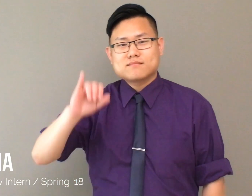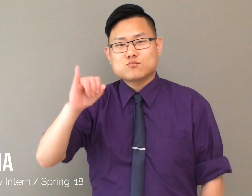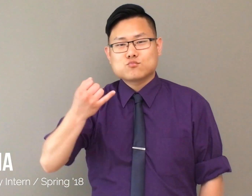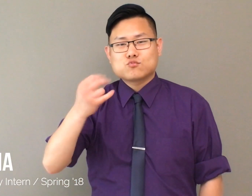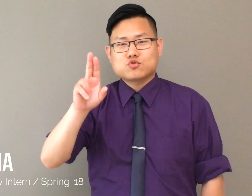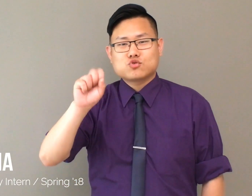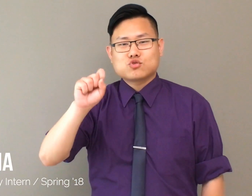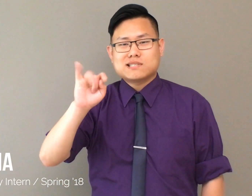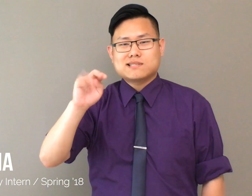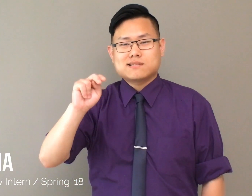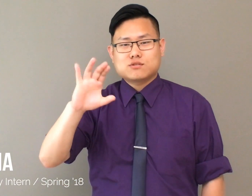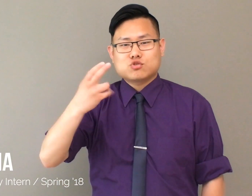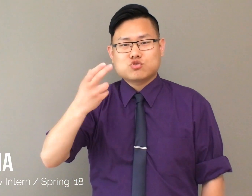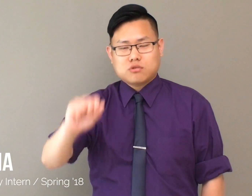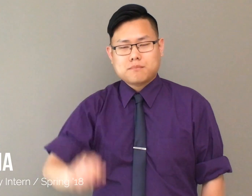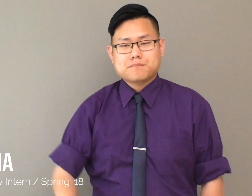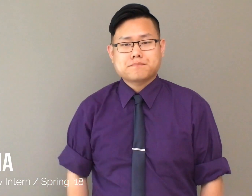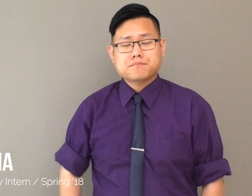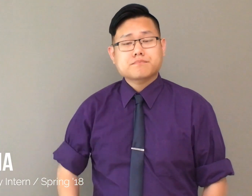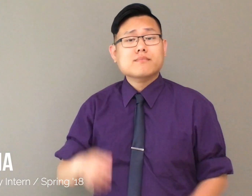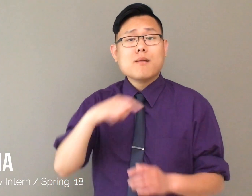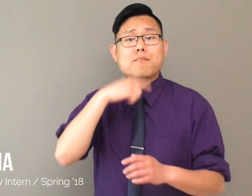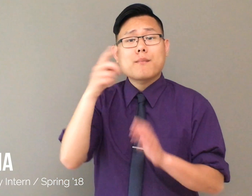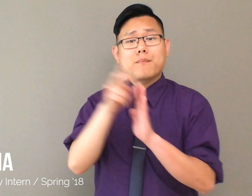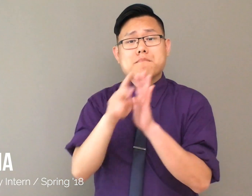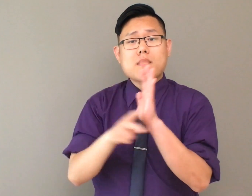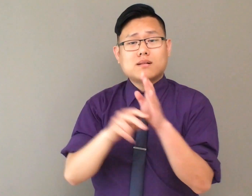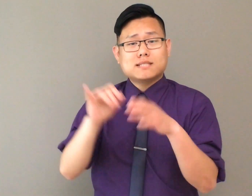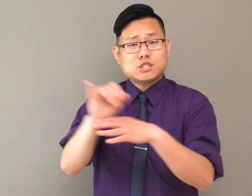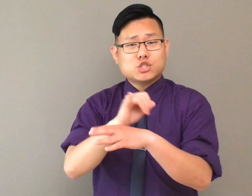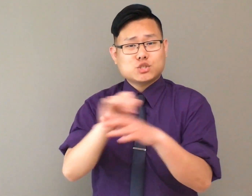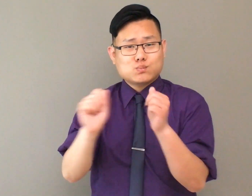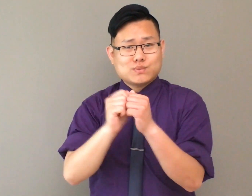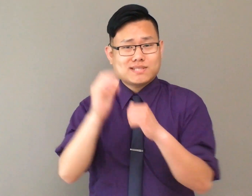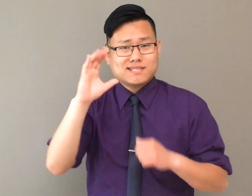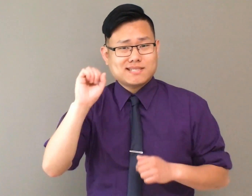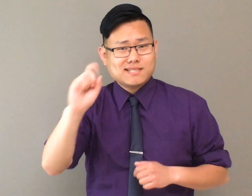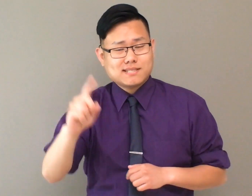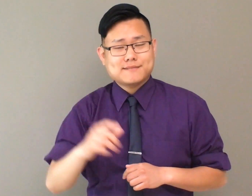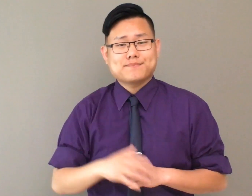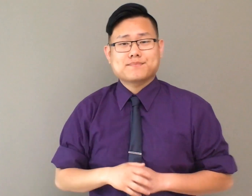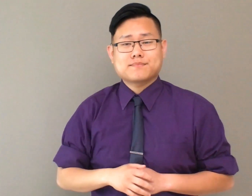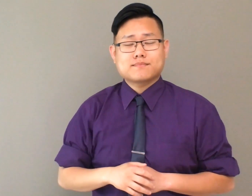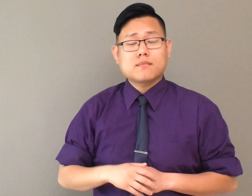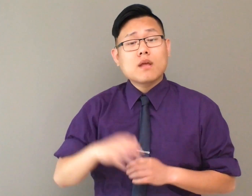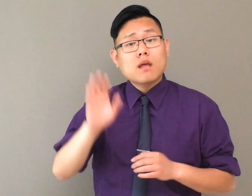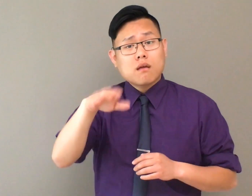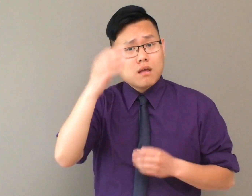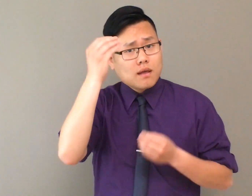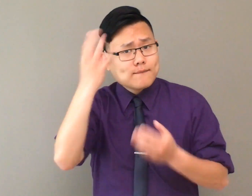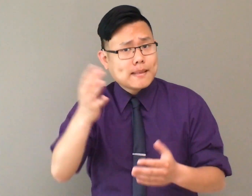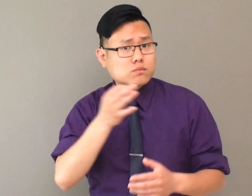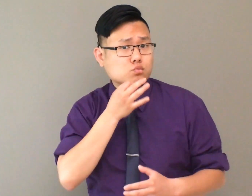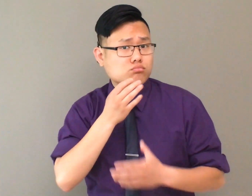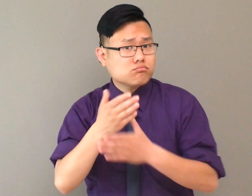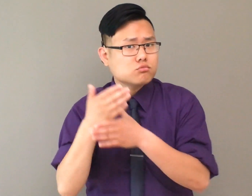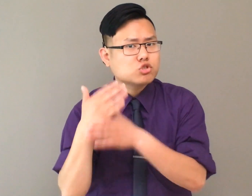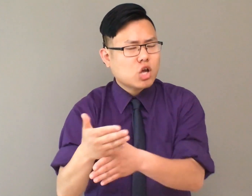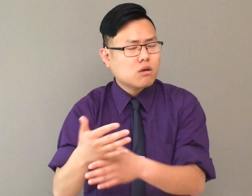Hello my name is Justin Cha. I’m a Public Policy intern with CSD. Please be advised